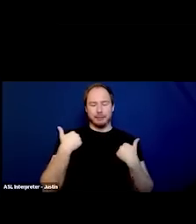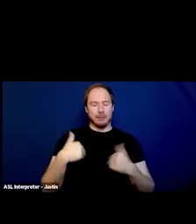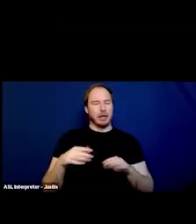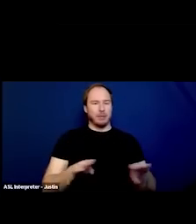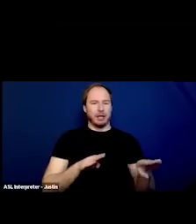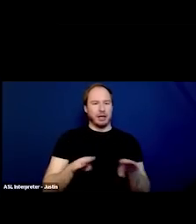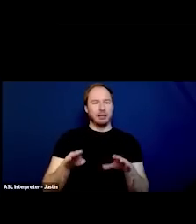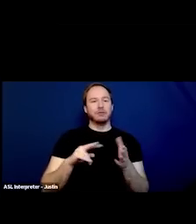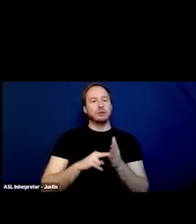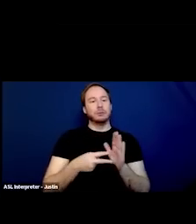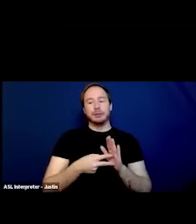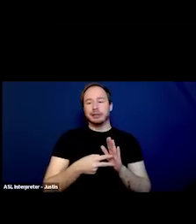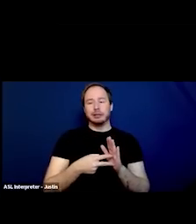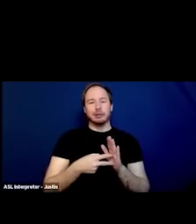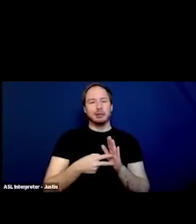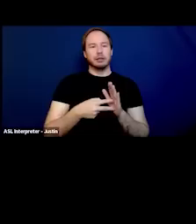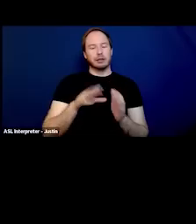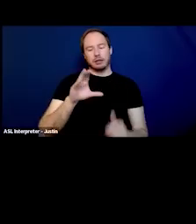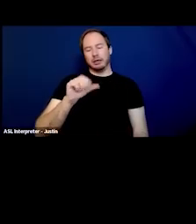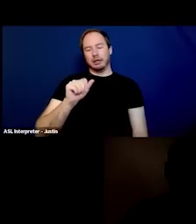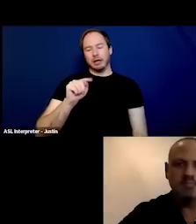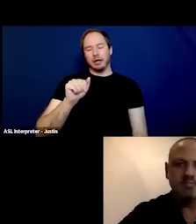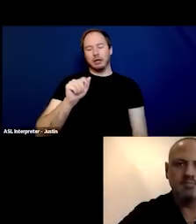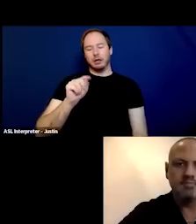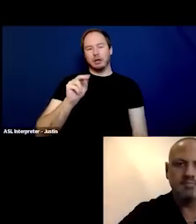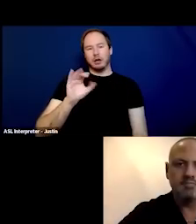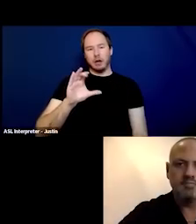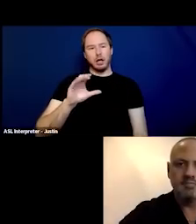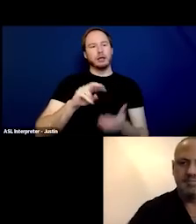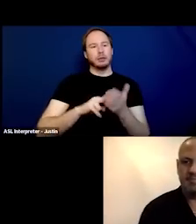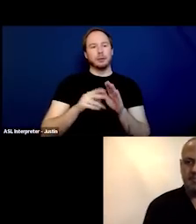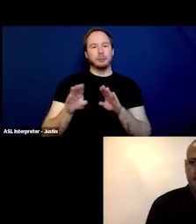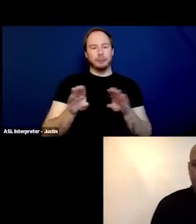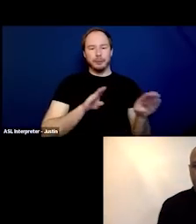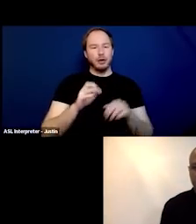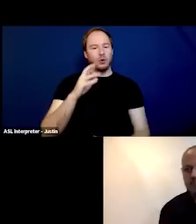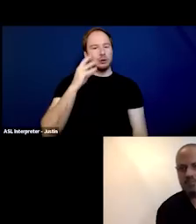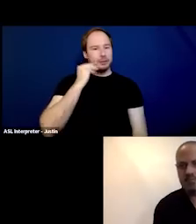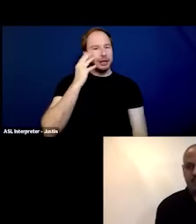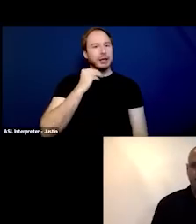These includes things like catatonic experience or behaviors or it can be on the other end of the spectrum